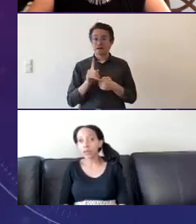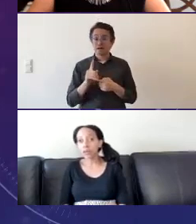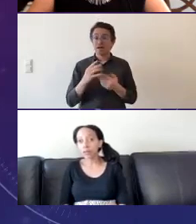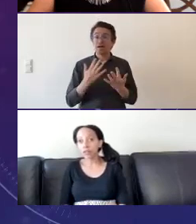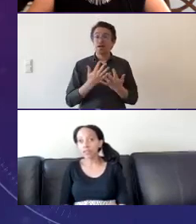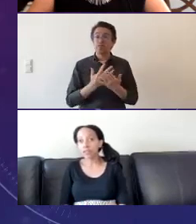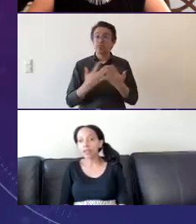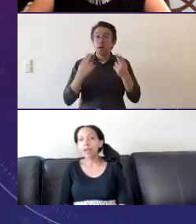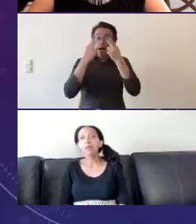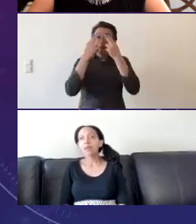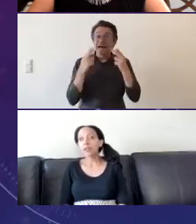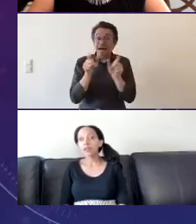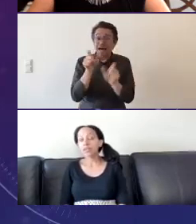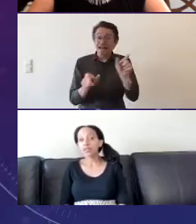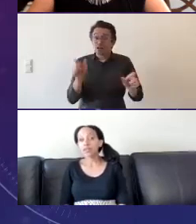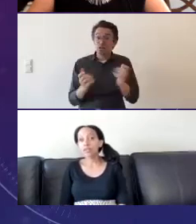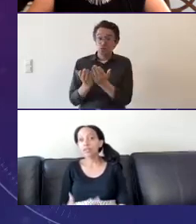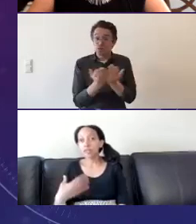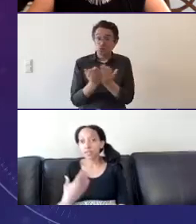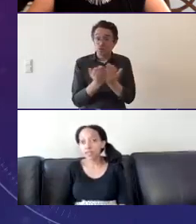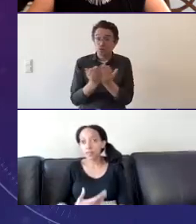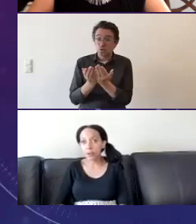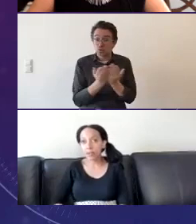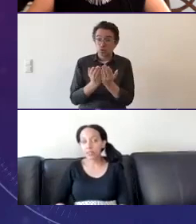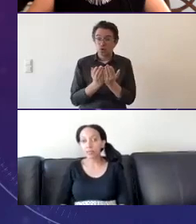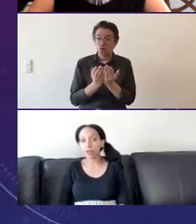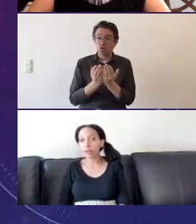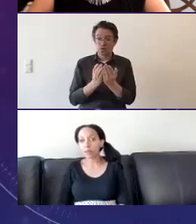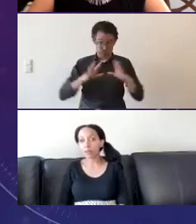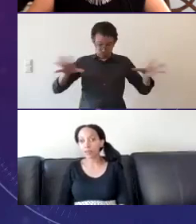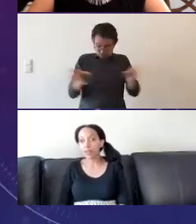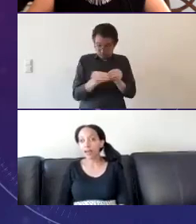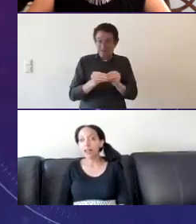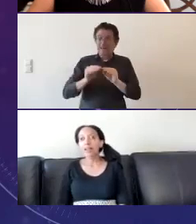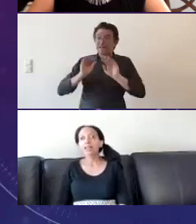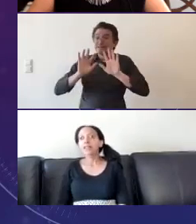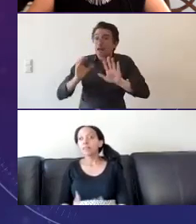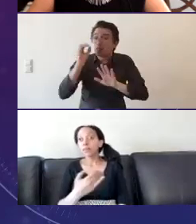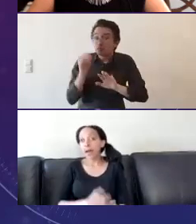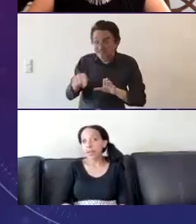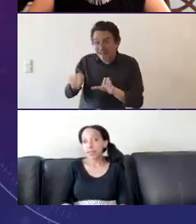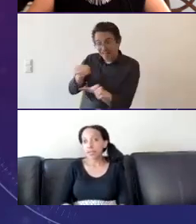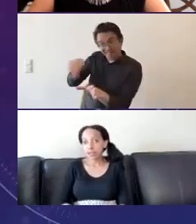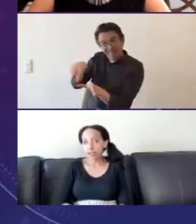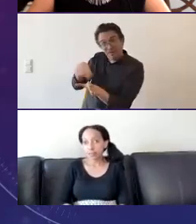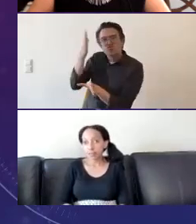world we need teachers to teach Braille to more people blind to hearing people